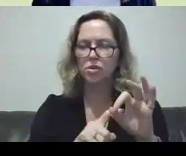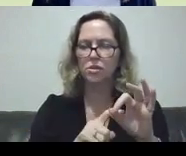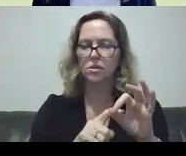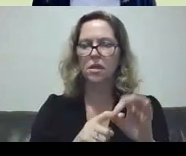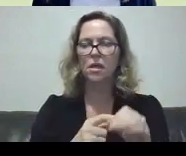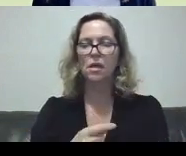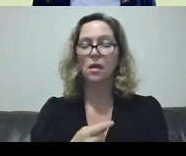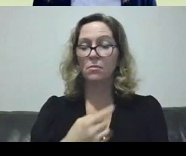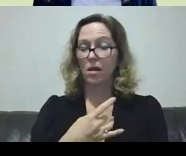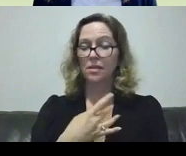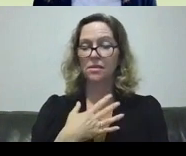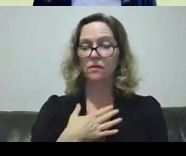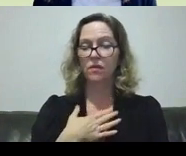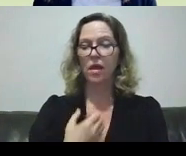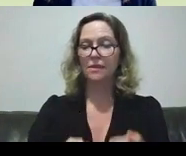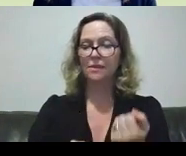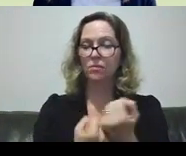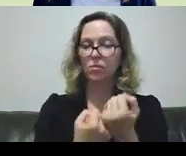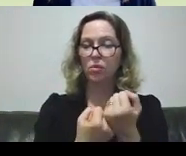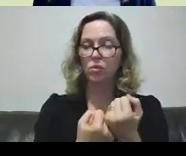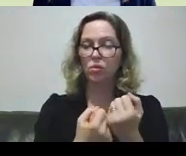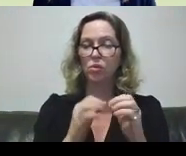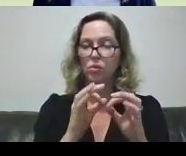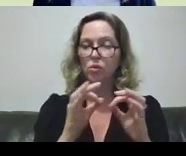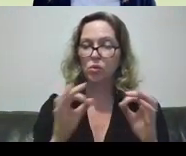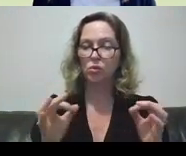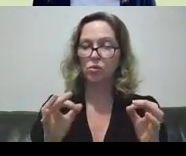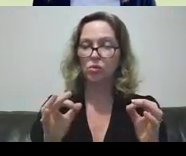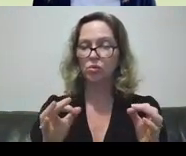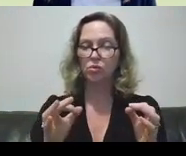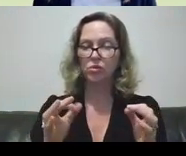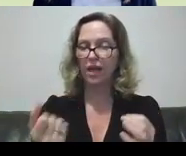supports who do not have formal disability support training, I seek I